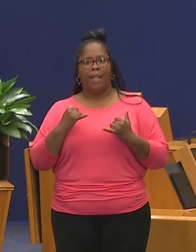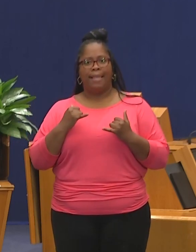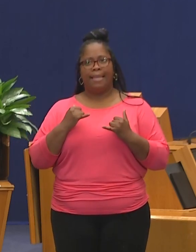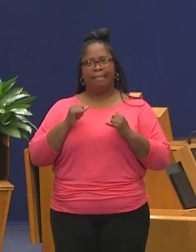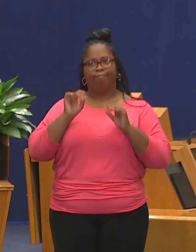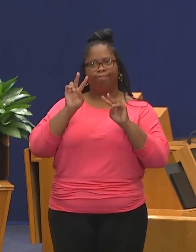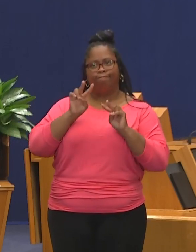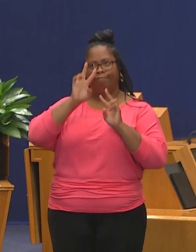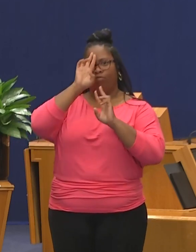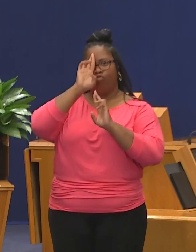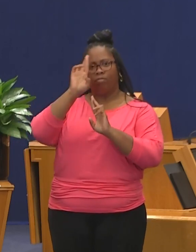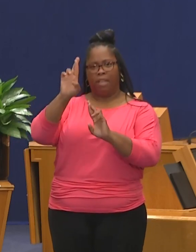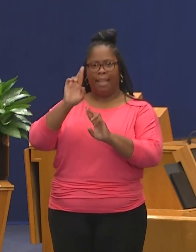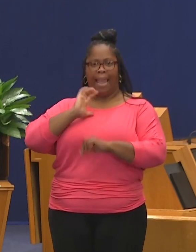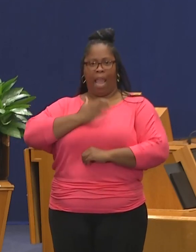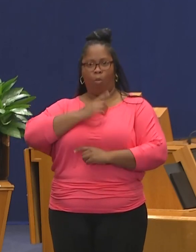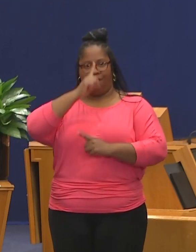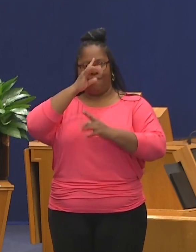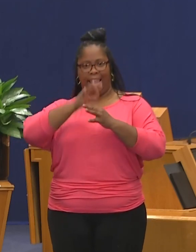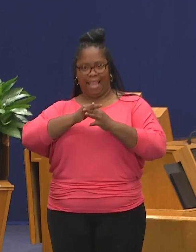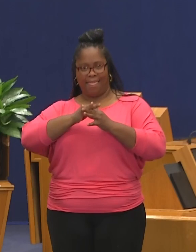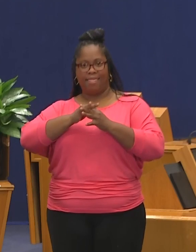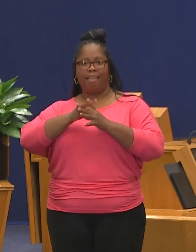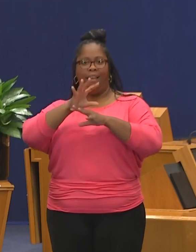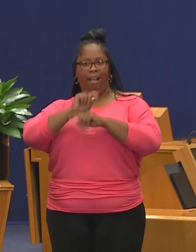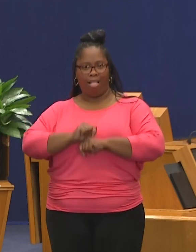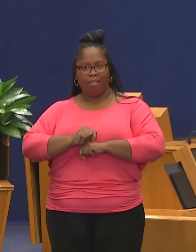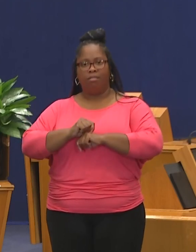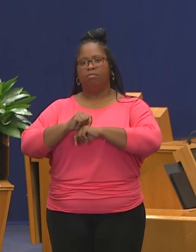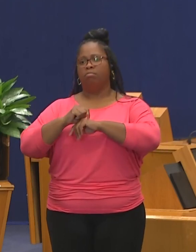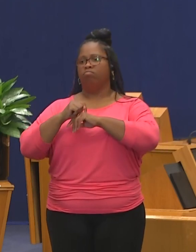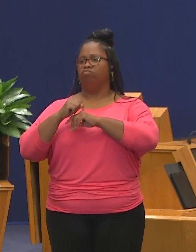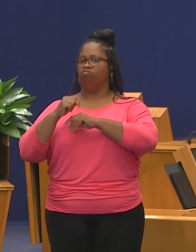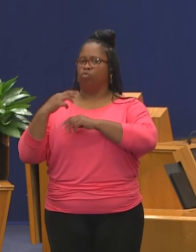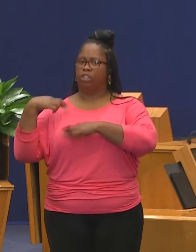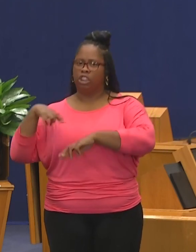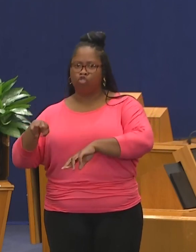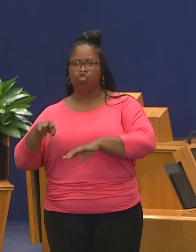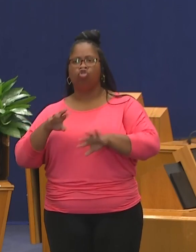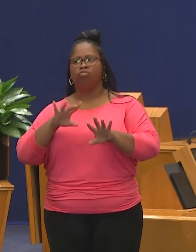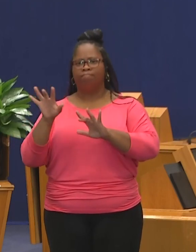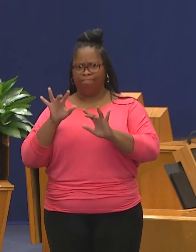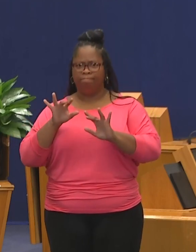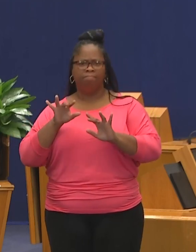AND I KNOW THAT MANY PEOPLE ARE OBSERVING OR FACE HOLIDAYS -- FAITH HOLIDAYS AND TRADITIONS